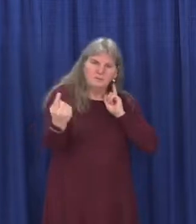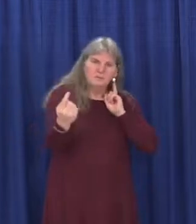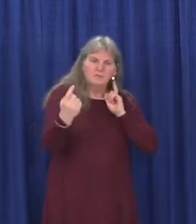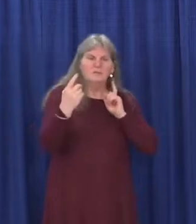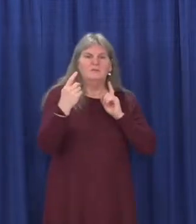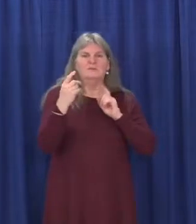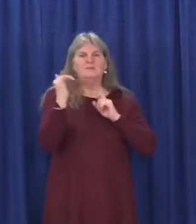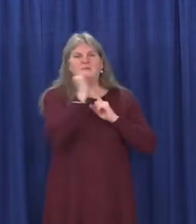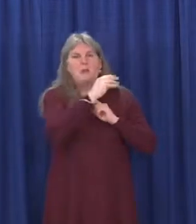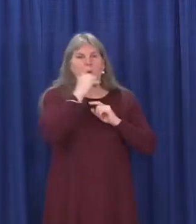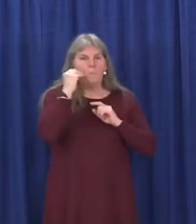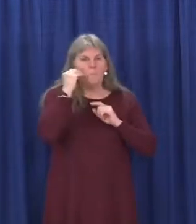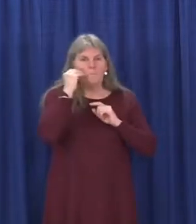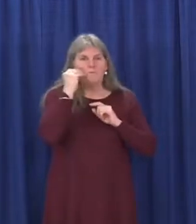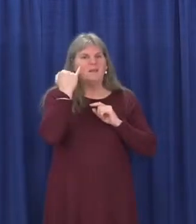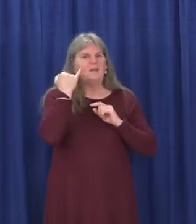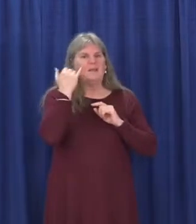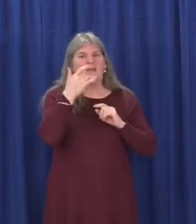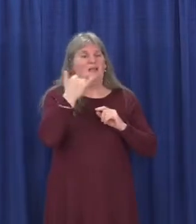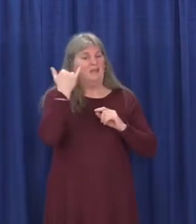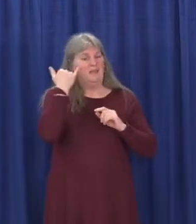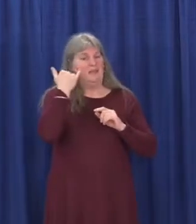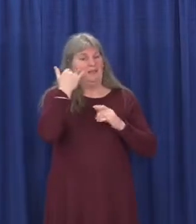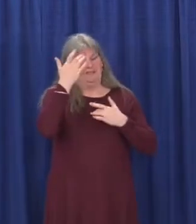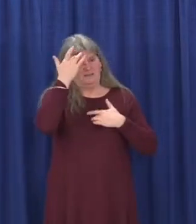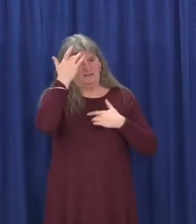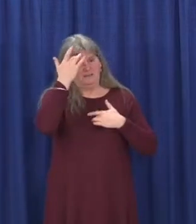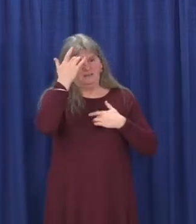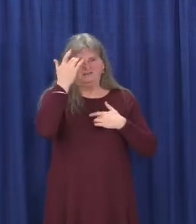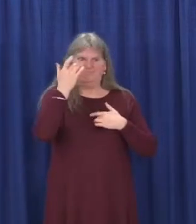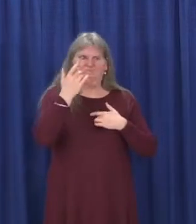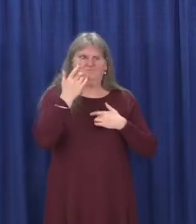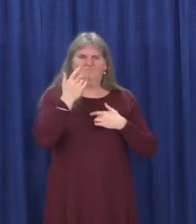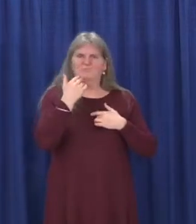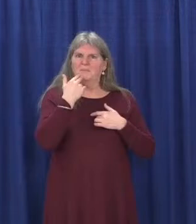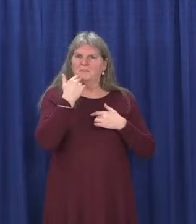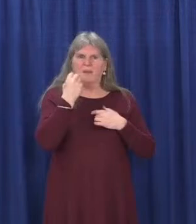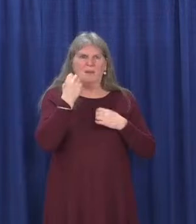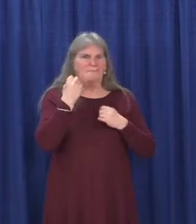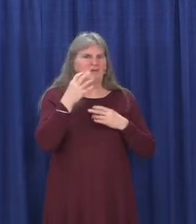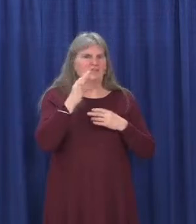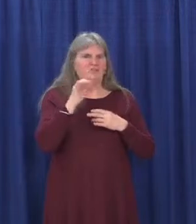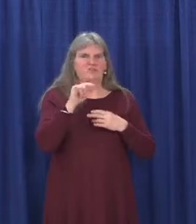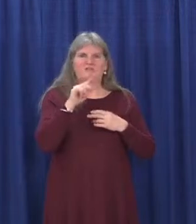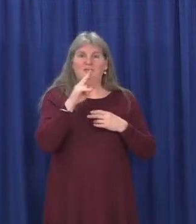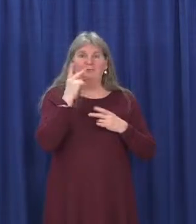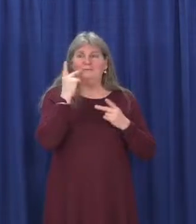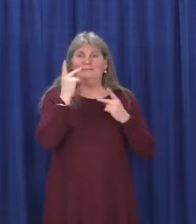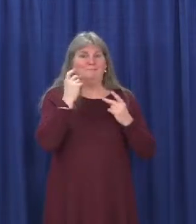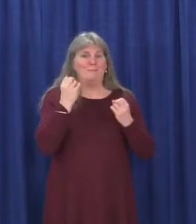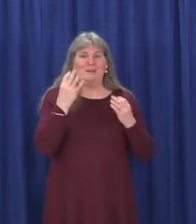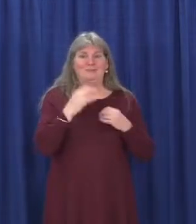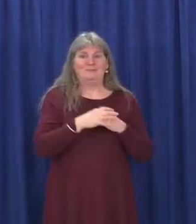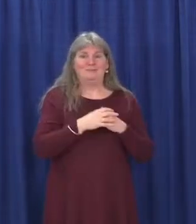we've seen less flu than we've ever seen before. And with RSV,